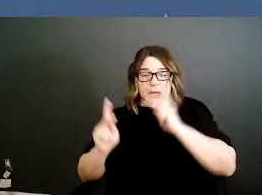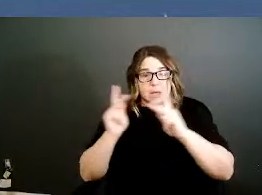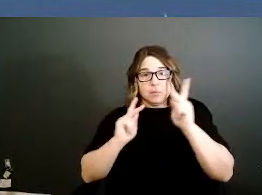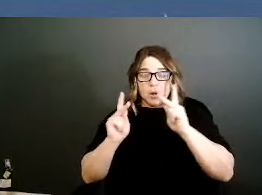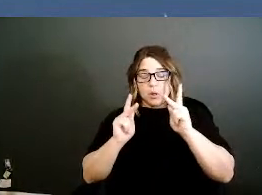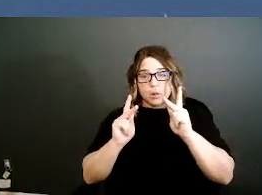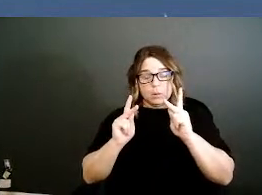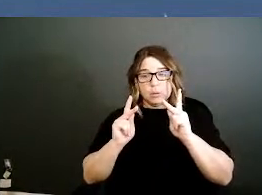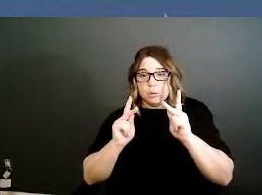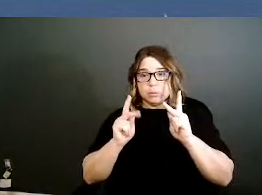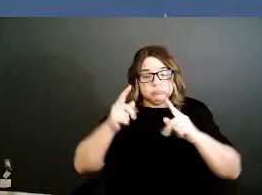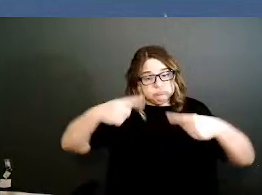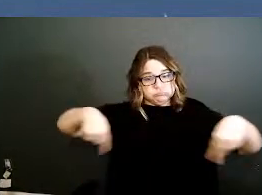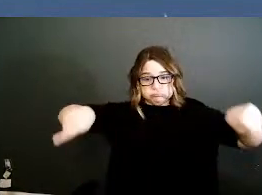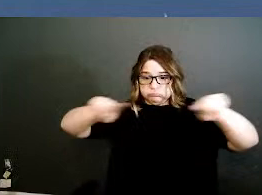LISTEN TO WHAT THE PEOPLE OF MINNEAPOLIS WANT AND HELP